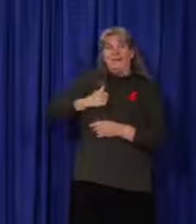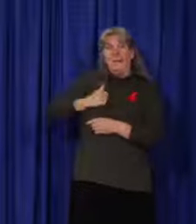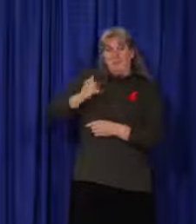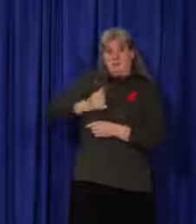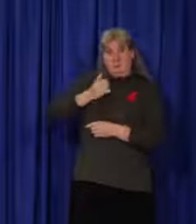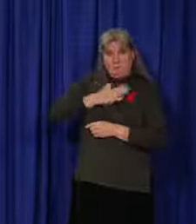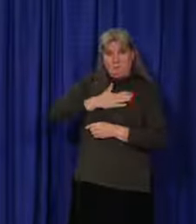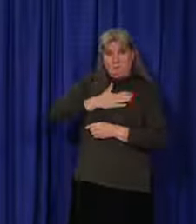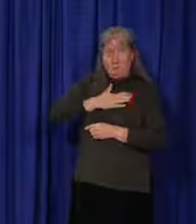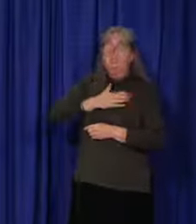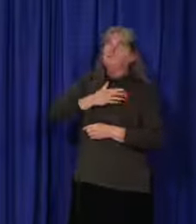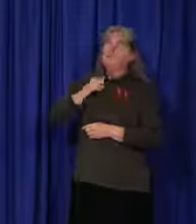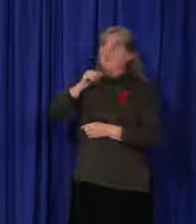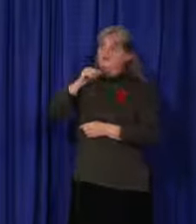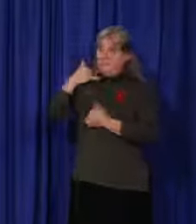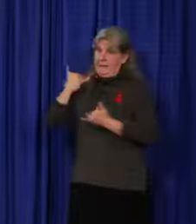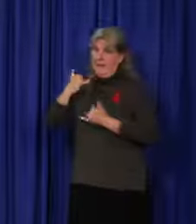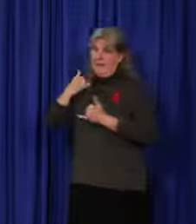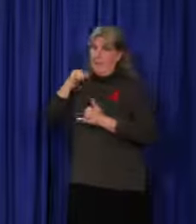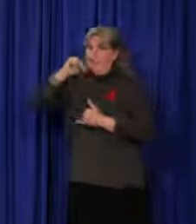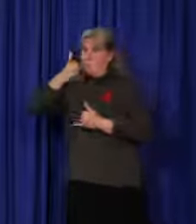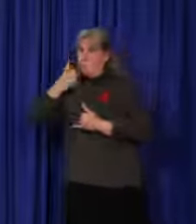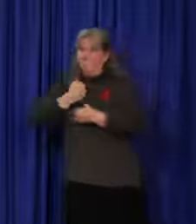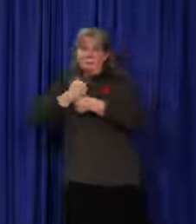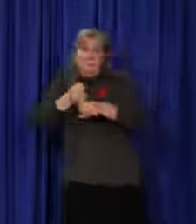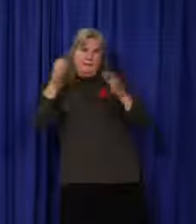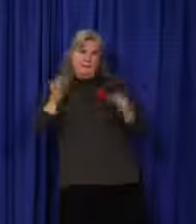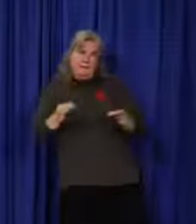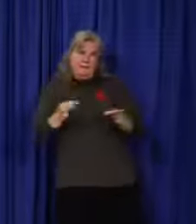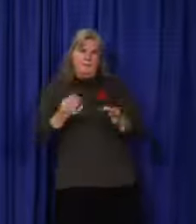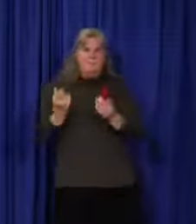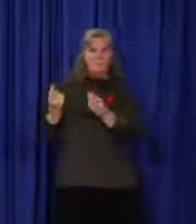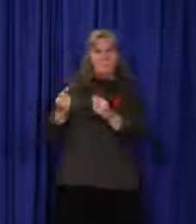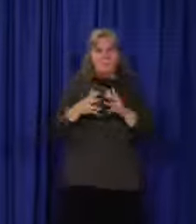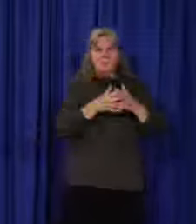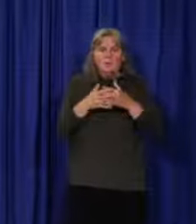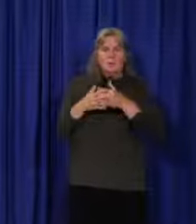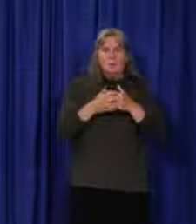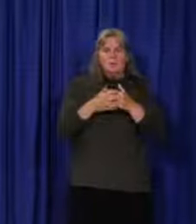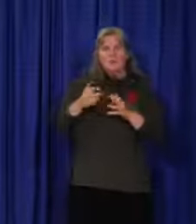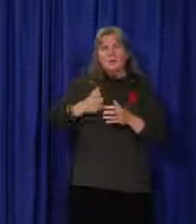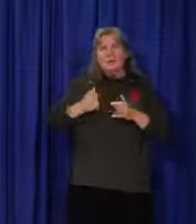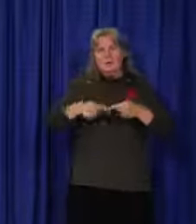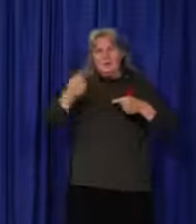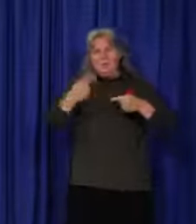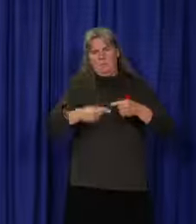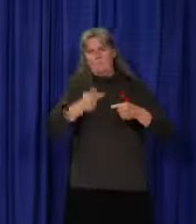good news that hockey is back this fall, not just the NHL but also here in Yukon.